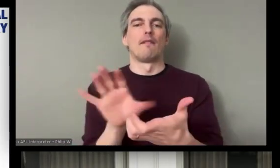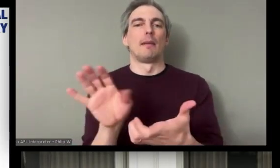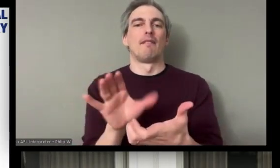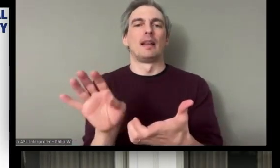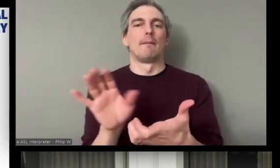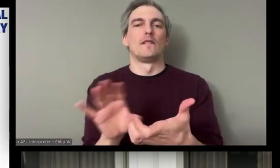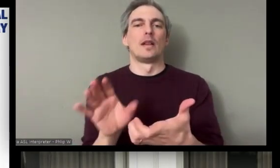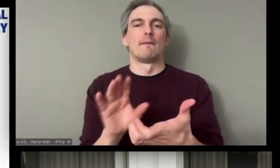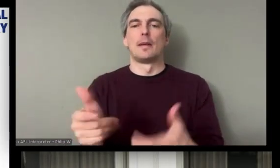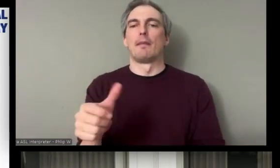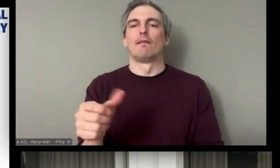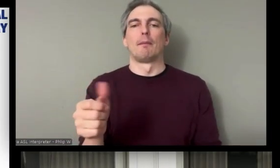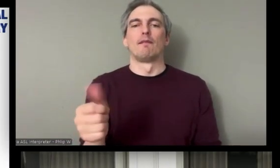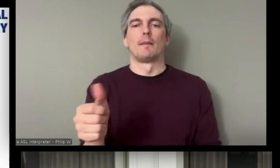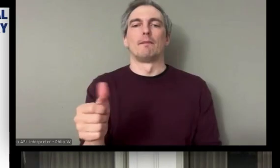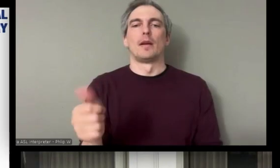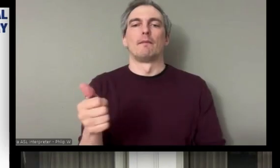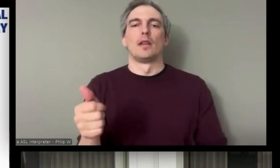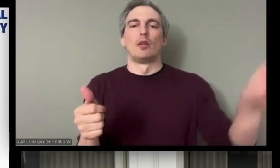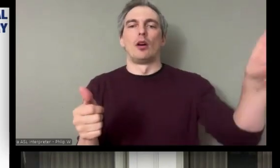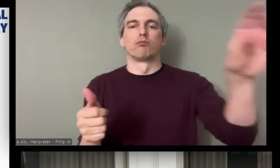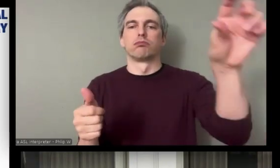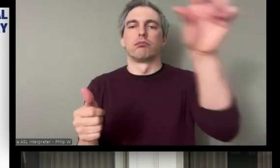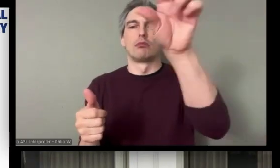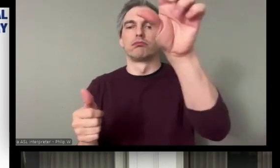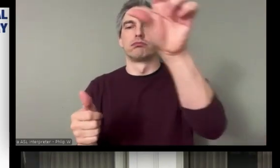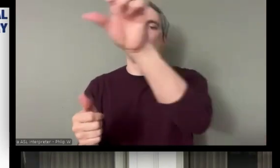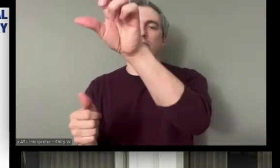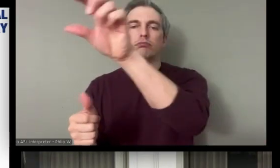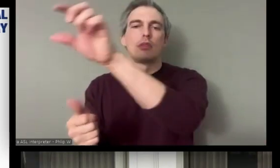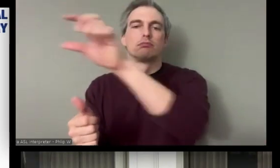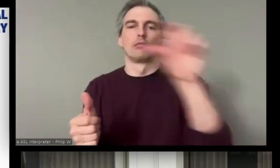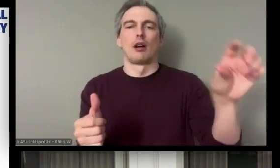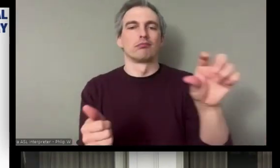I would say it kind of feels similar to using VoiceOver screen reader on an iPhone.